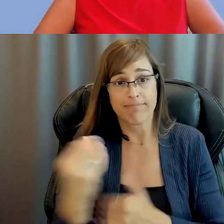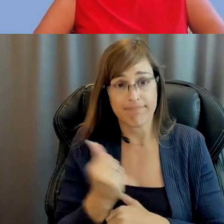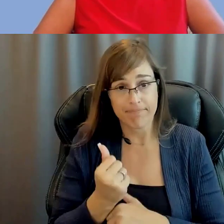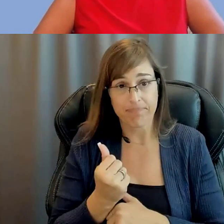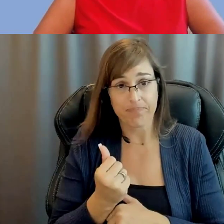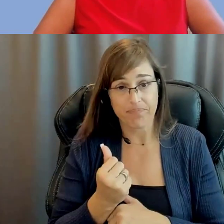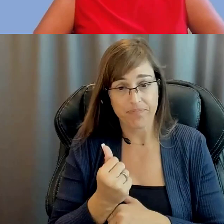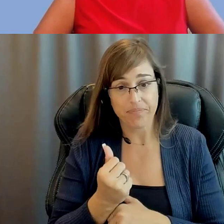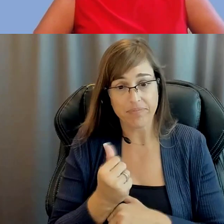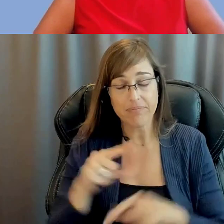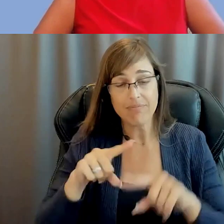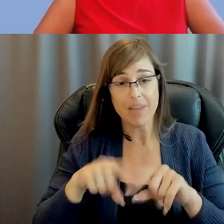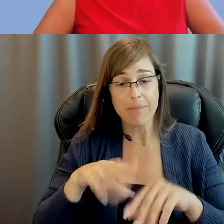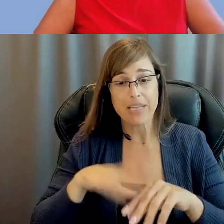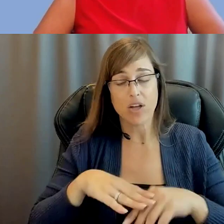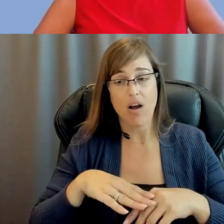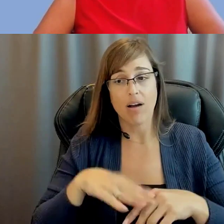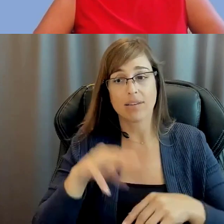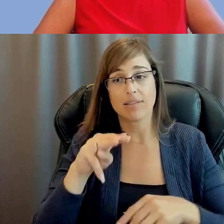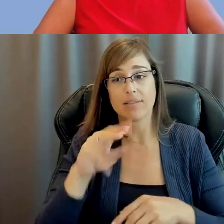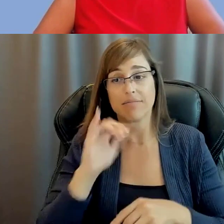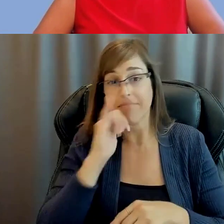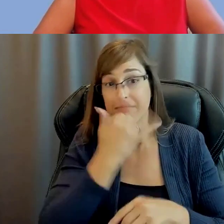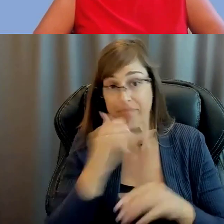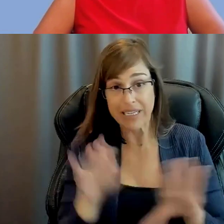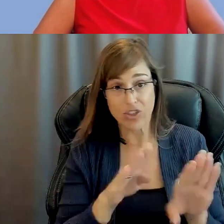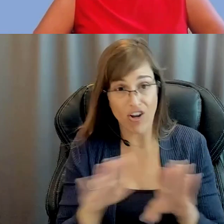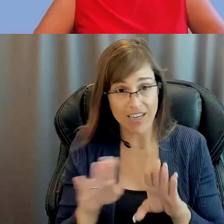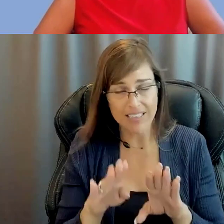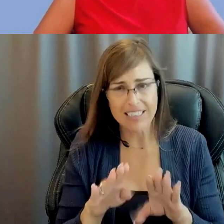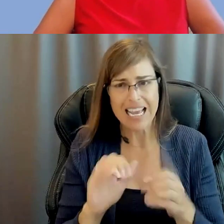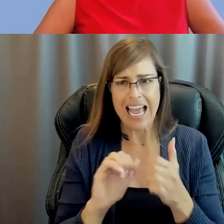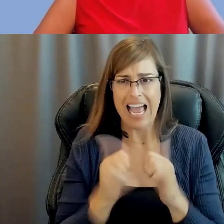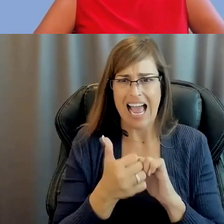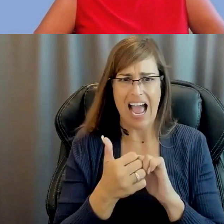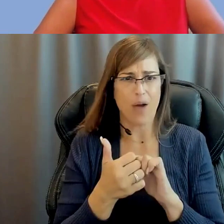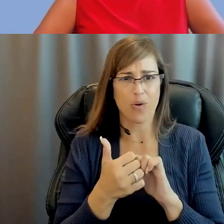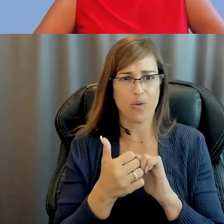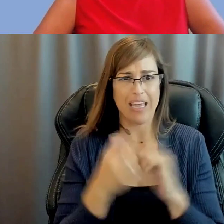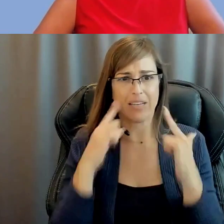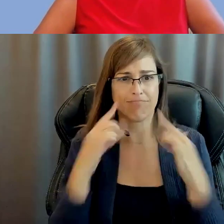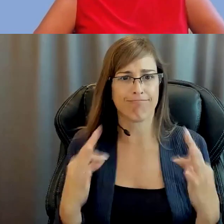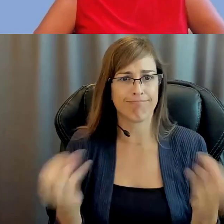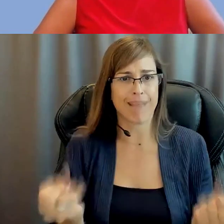based on misconduct, how do they quantify how much was wasted and should be repaid,